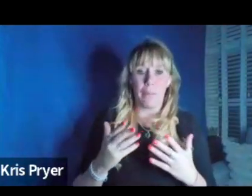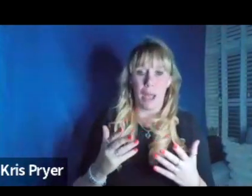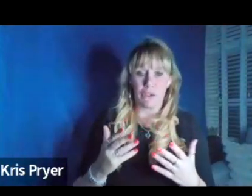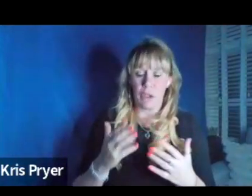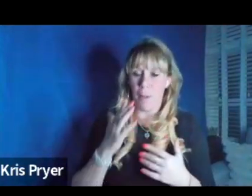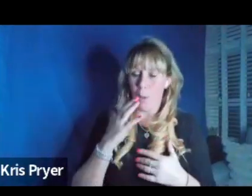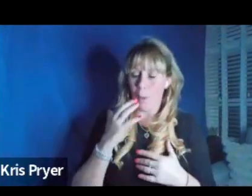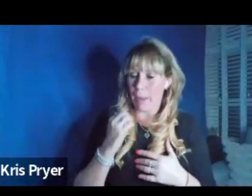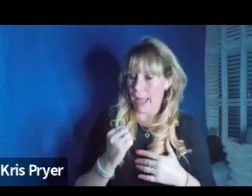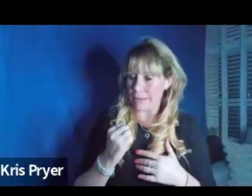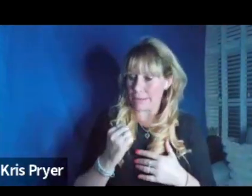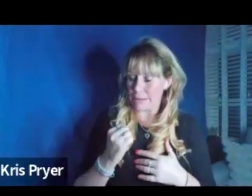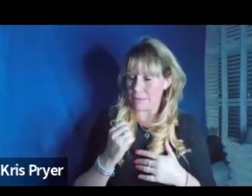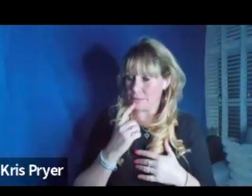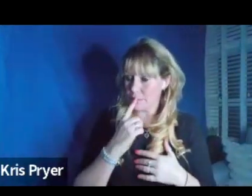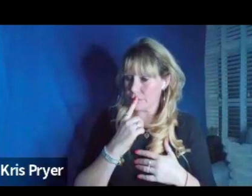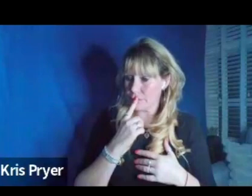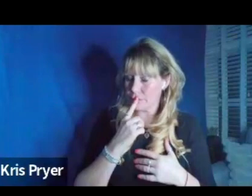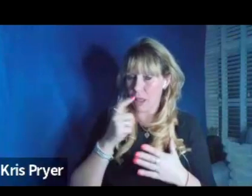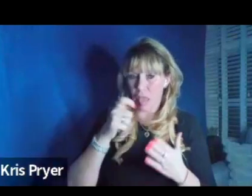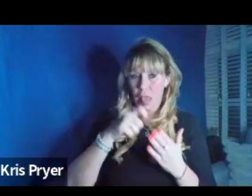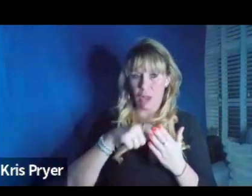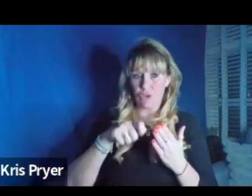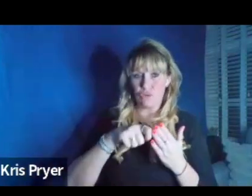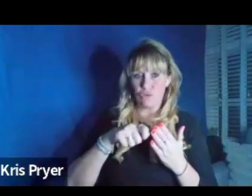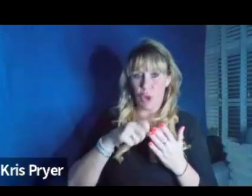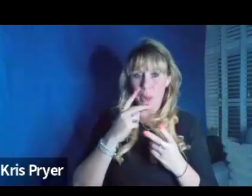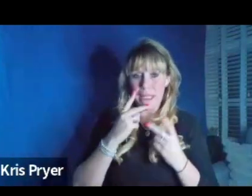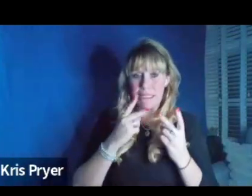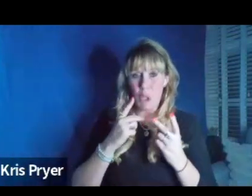I wrote this song called We're the Girls.